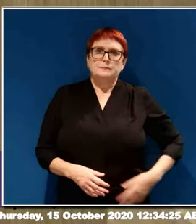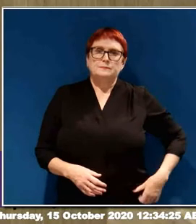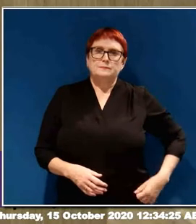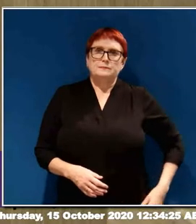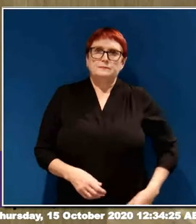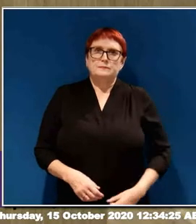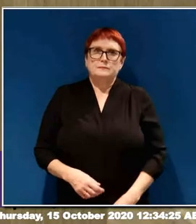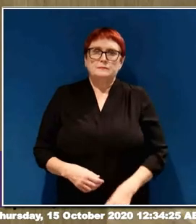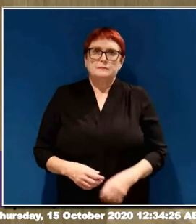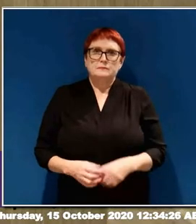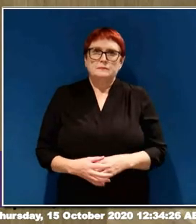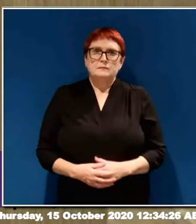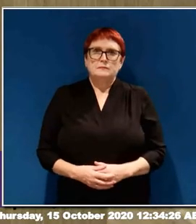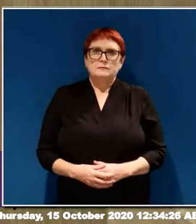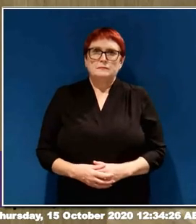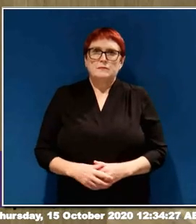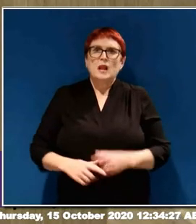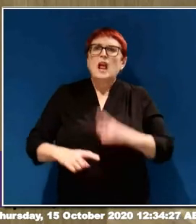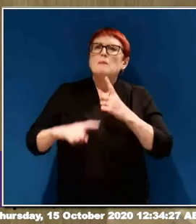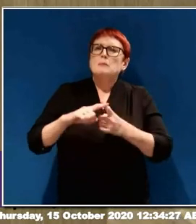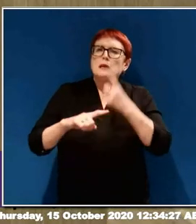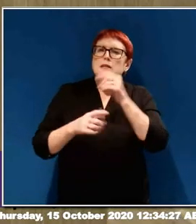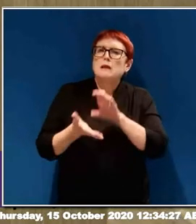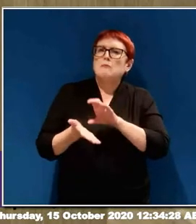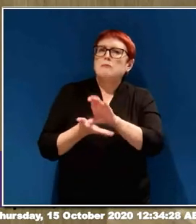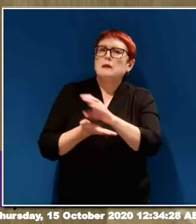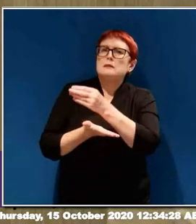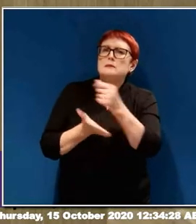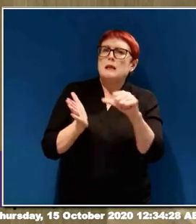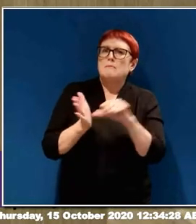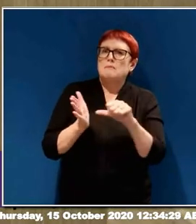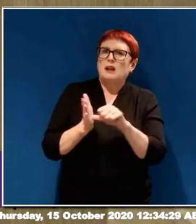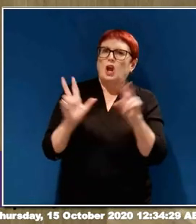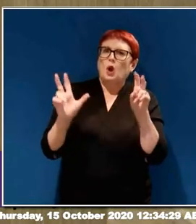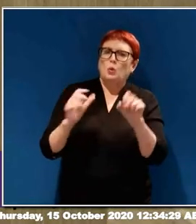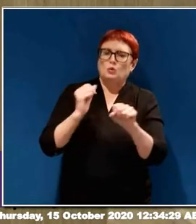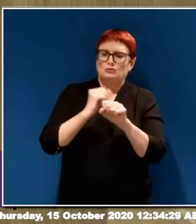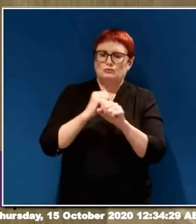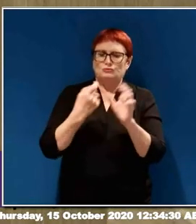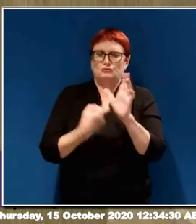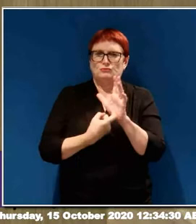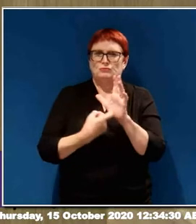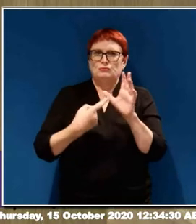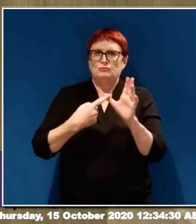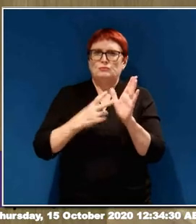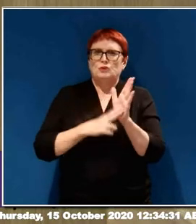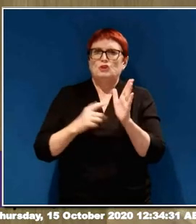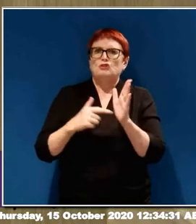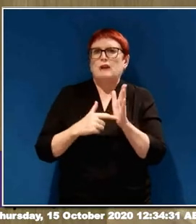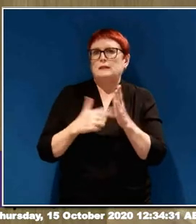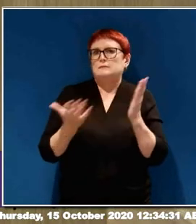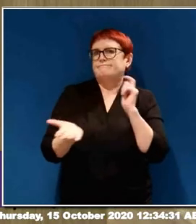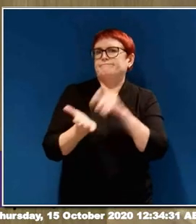to schools through a grant that they receive every year, and that's based on